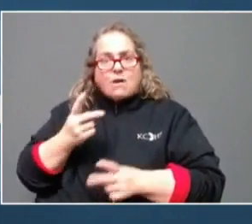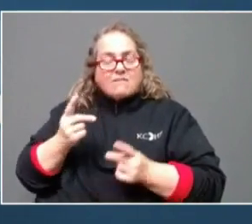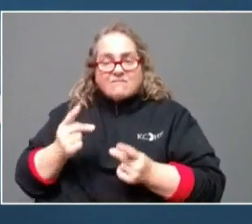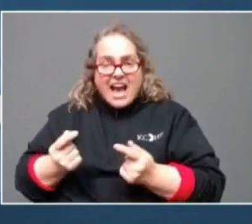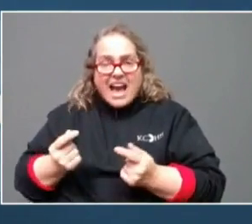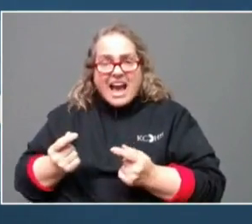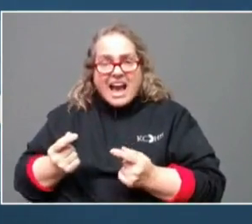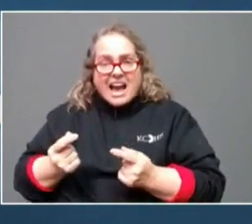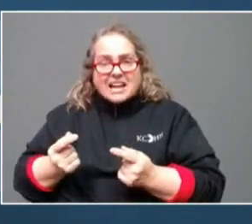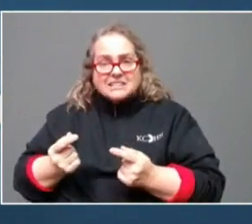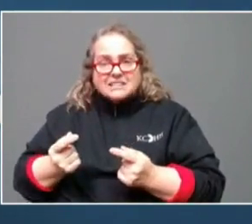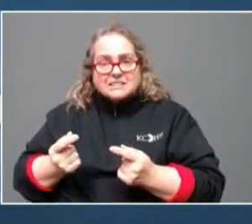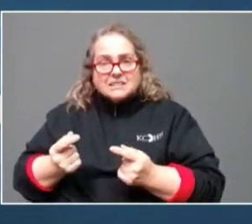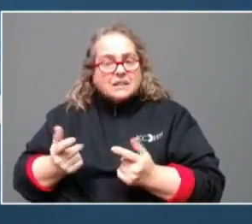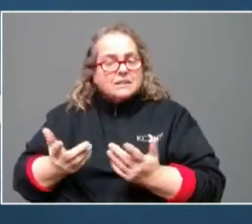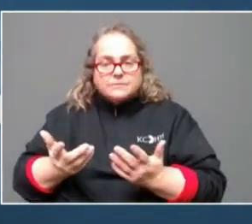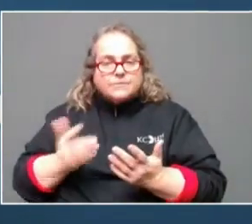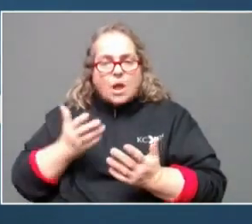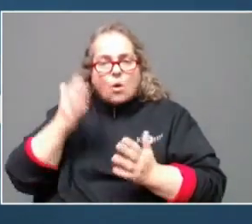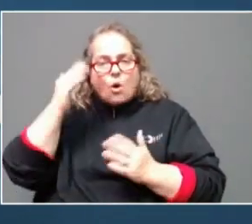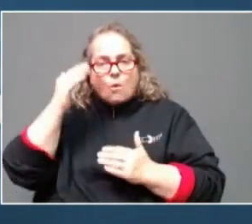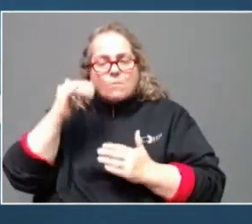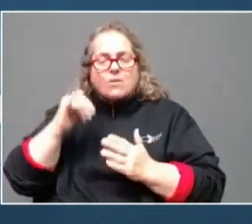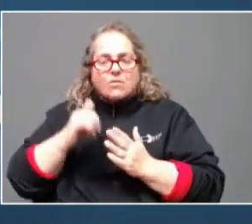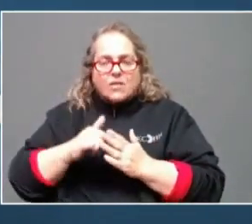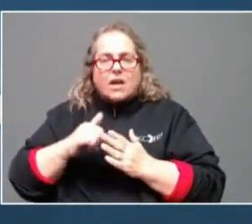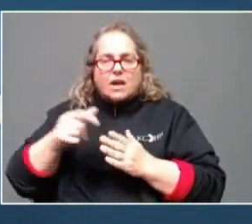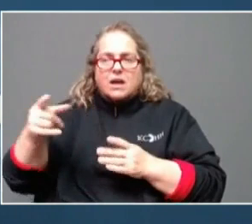So our hope is that the commercial market will also fill this void. And I